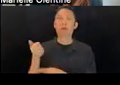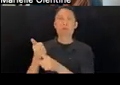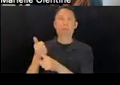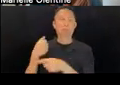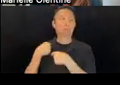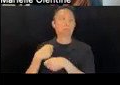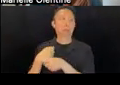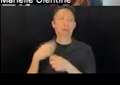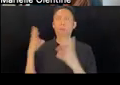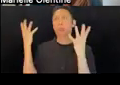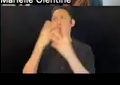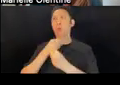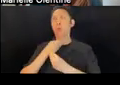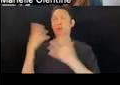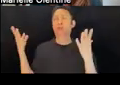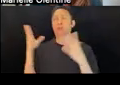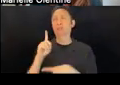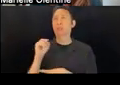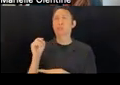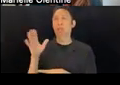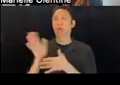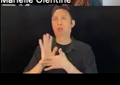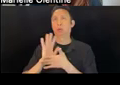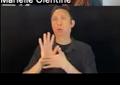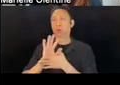consultant for filmmakers, documentary filmmakers.